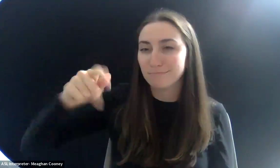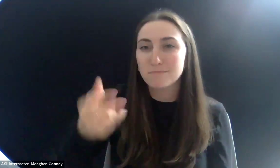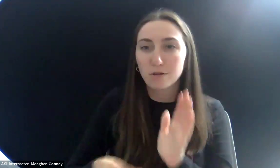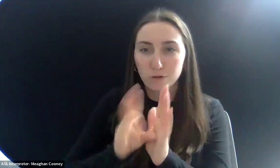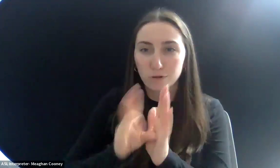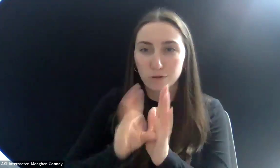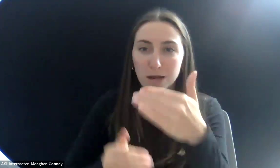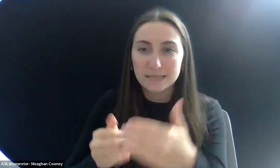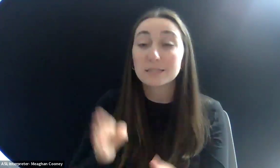Thank you.